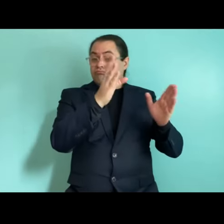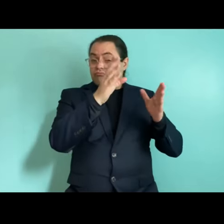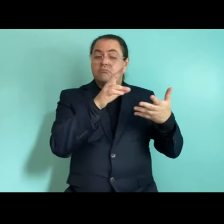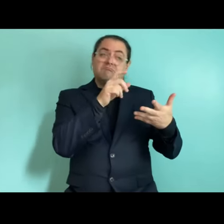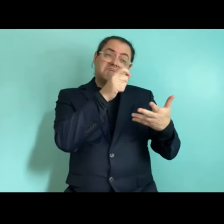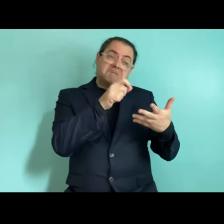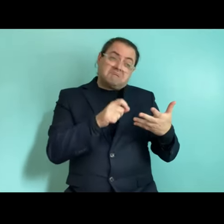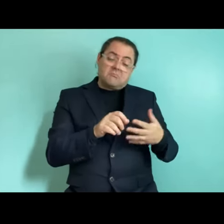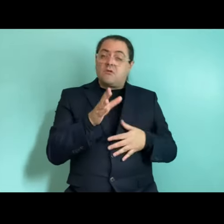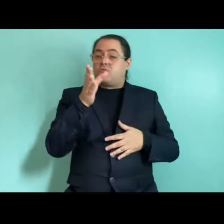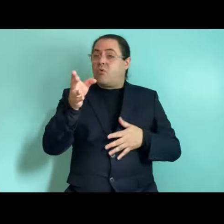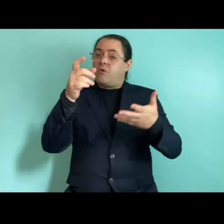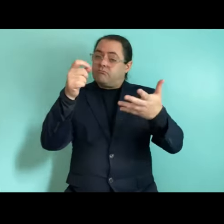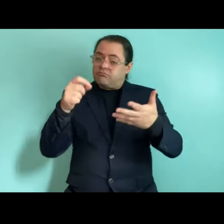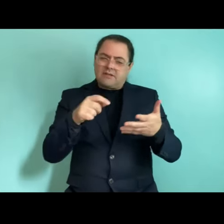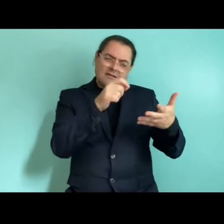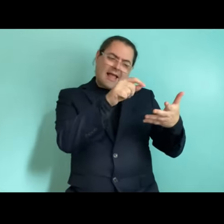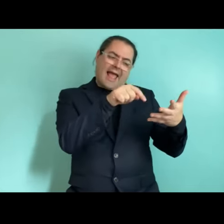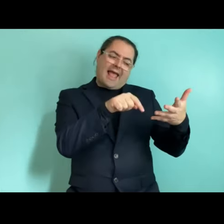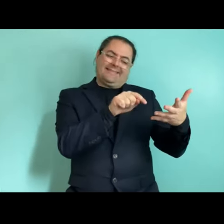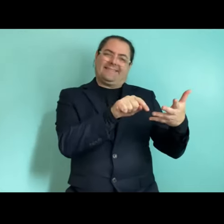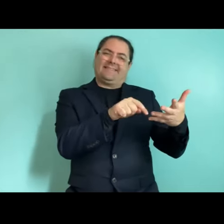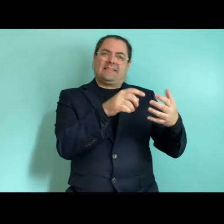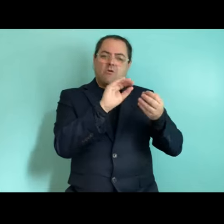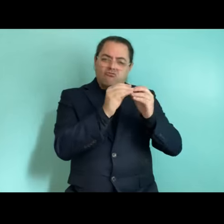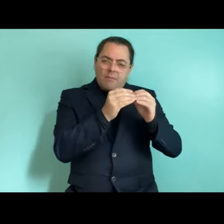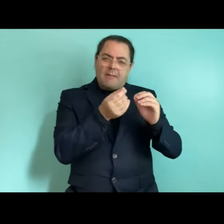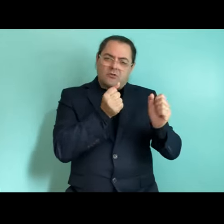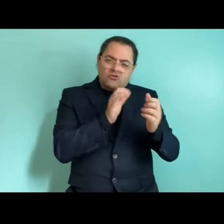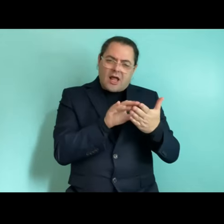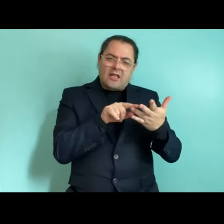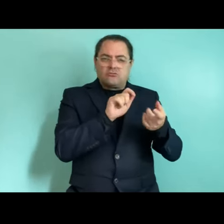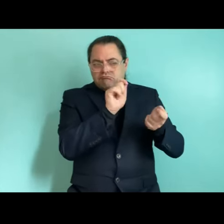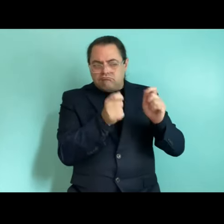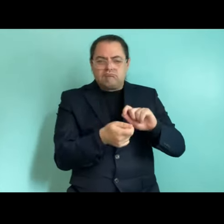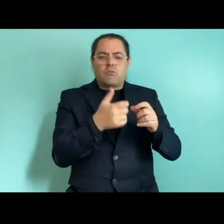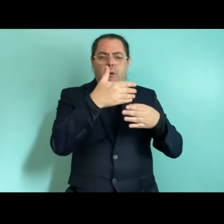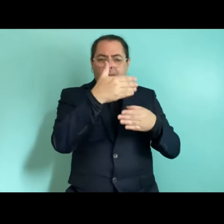12:16:44 at barrier of accessibility and just add on to that point, we've been able to improve